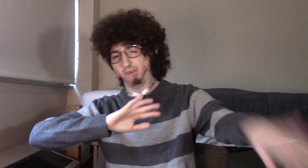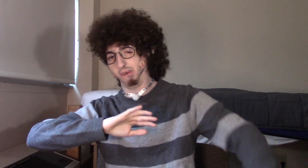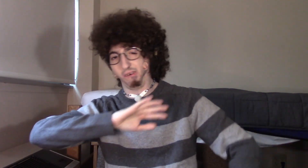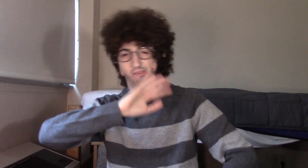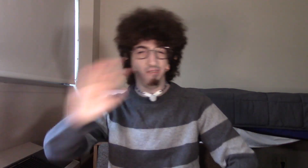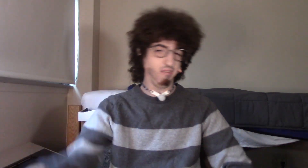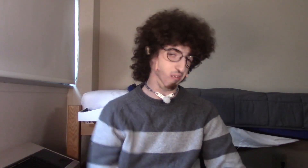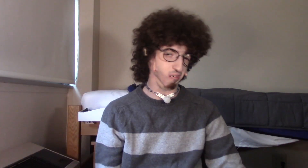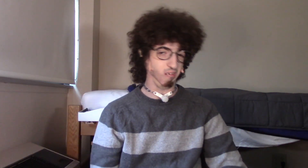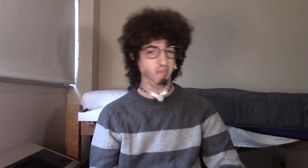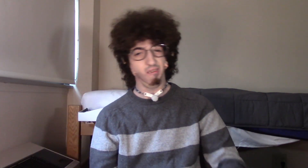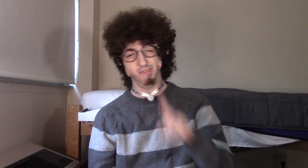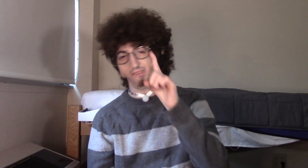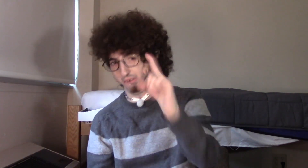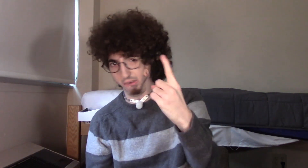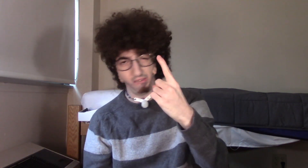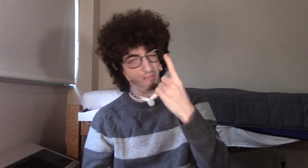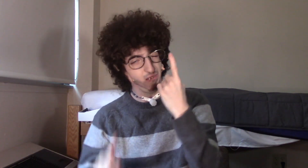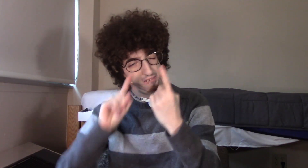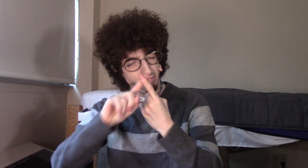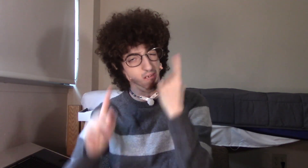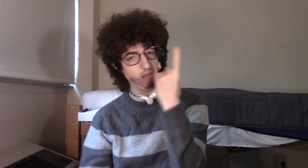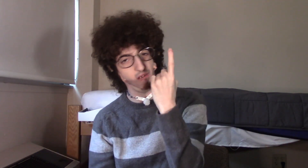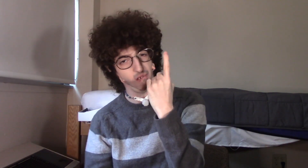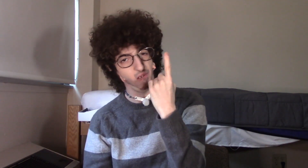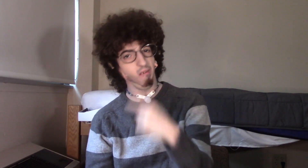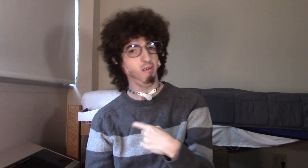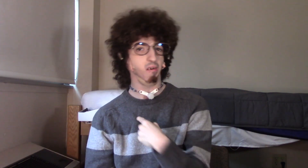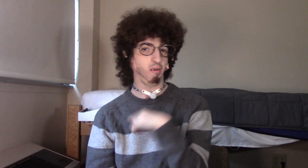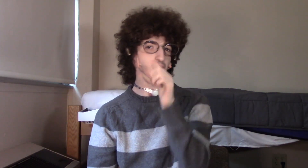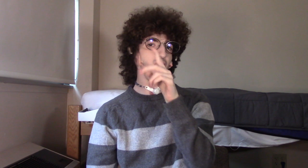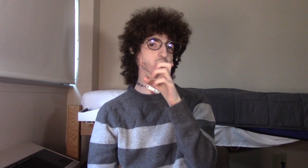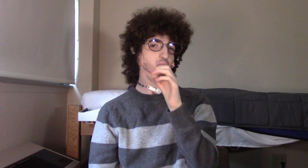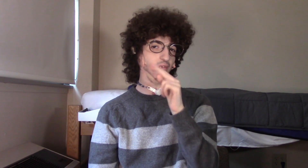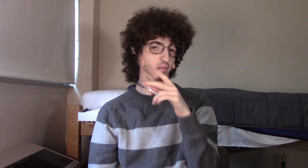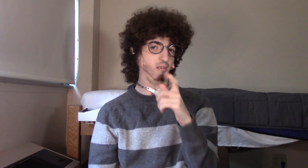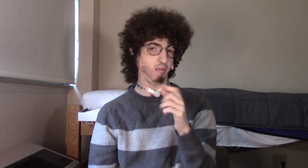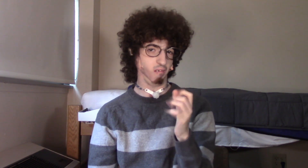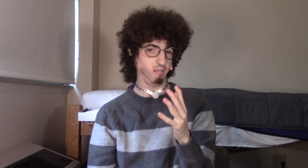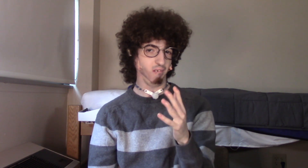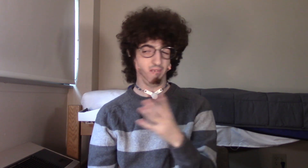Nah, nah...first and foremost I'm Anderson Pleasants